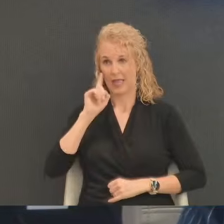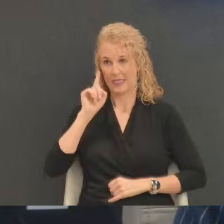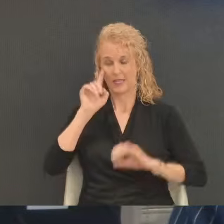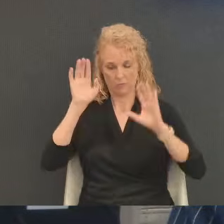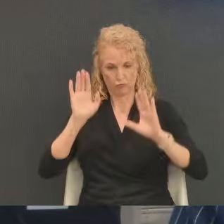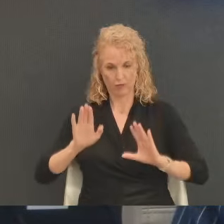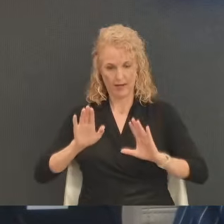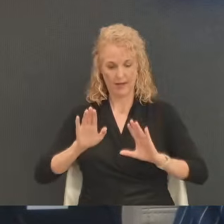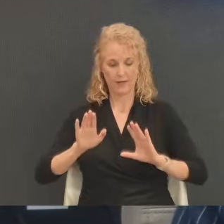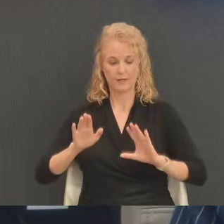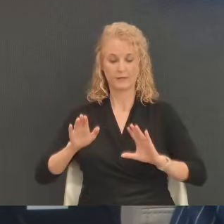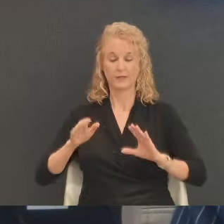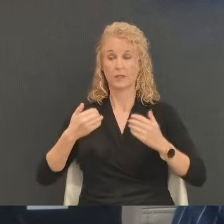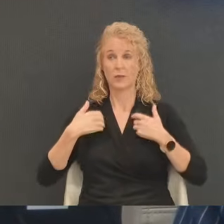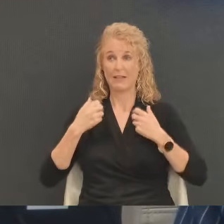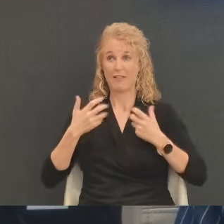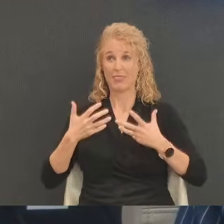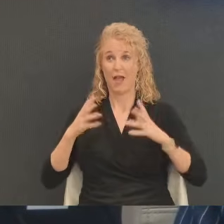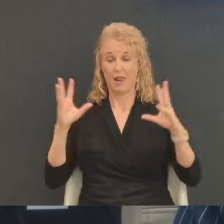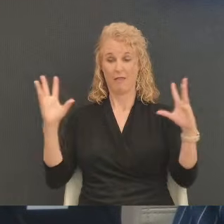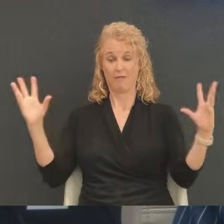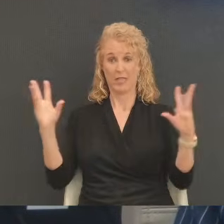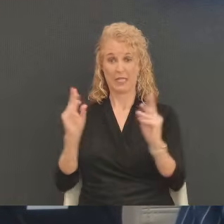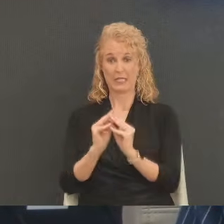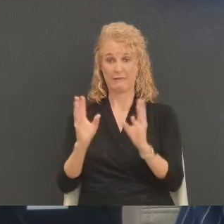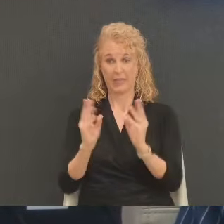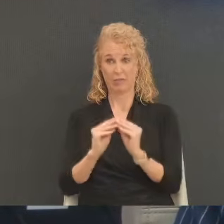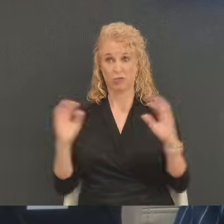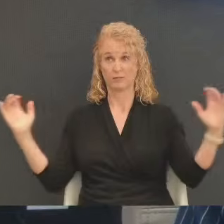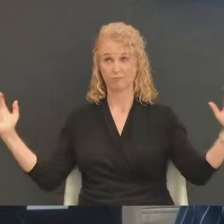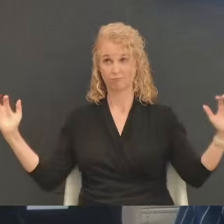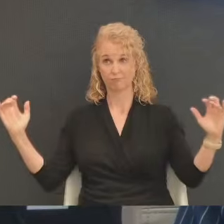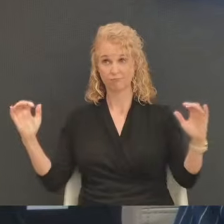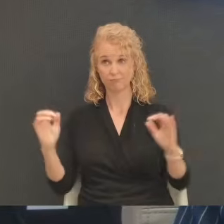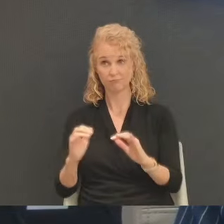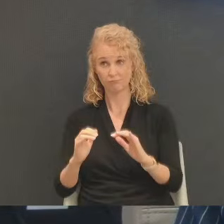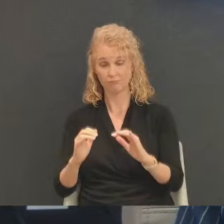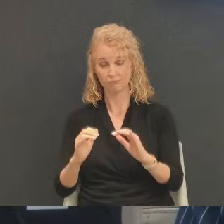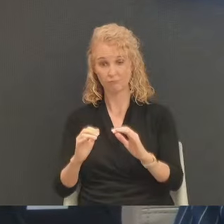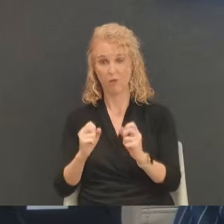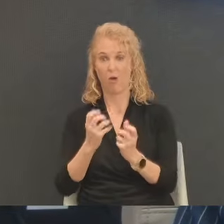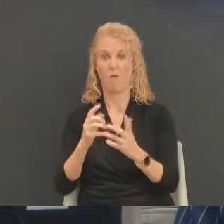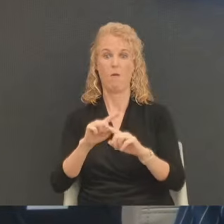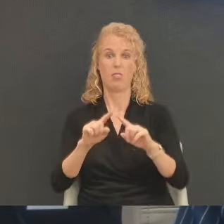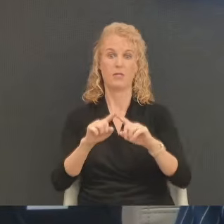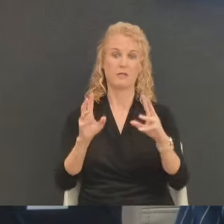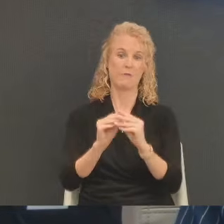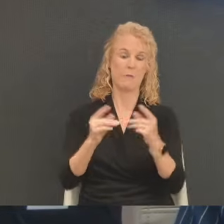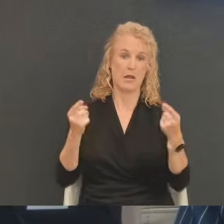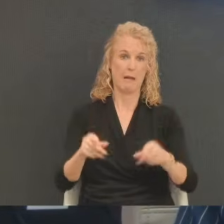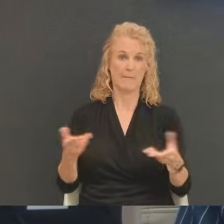that we got a lot of conventions coming. we've got all these conventions happening. We've got the